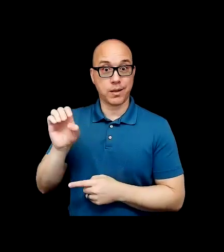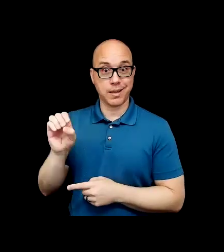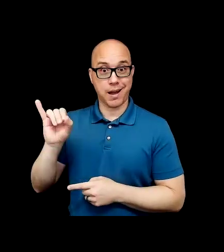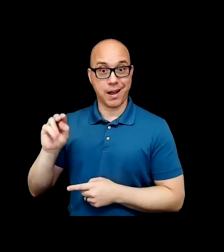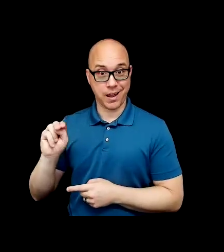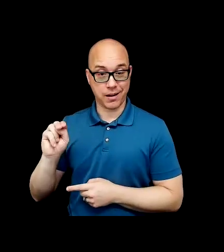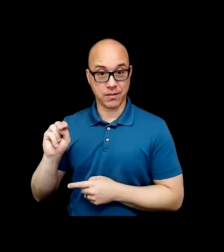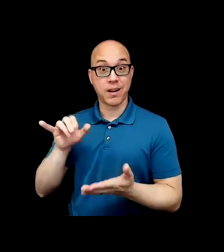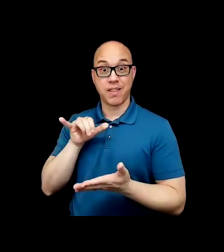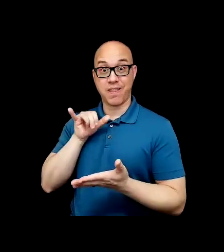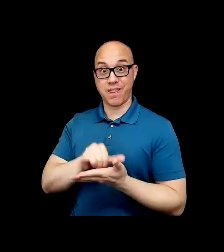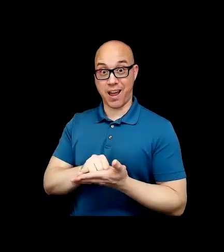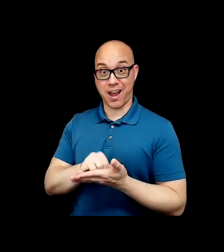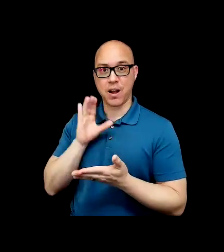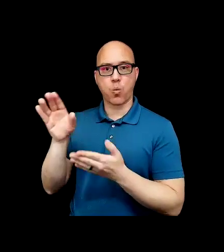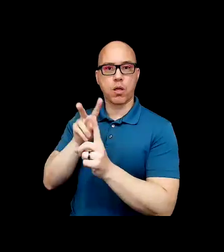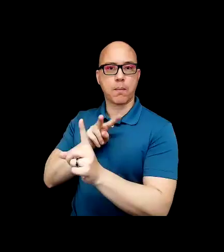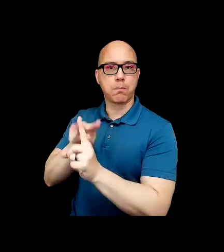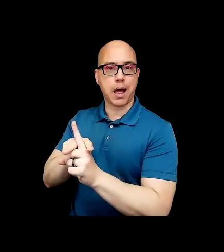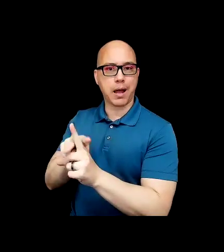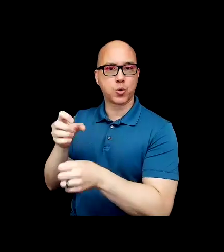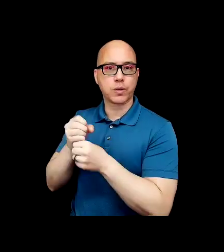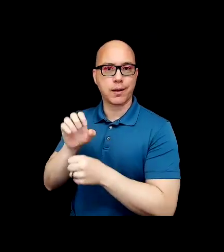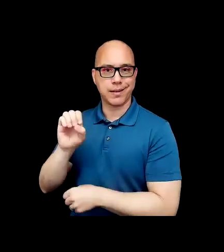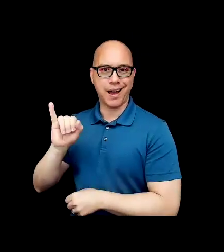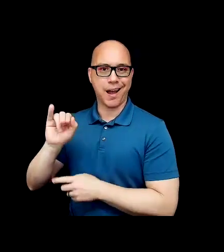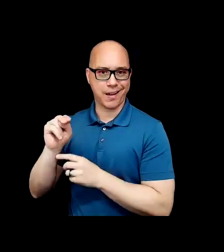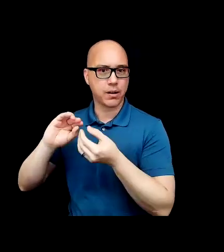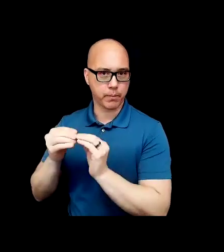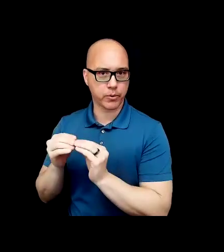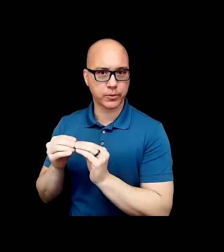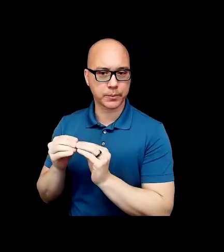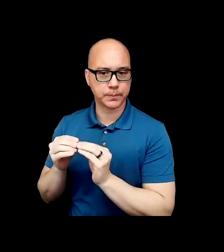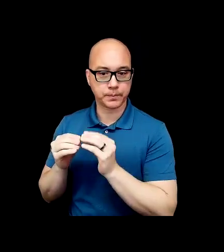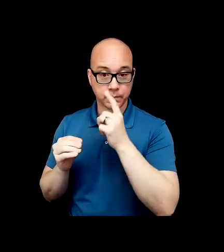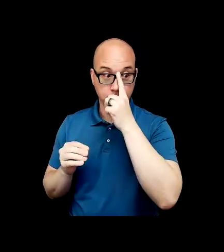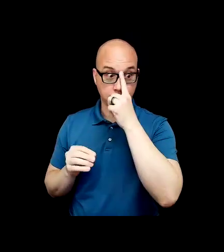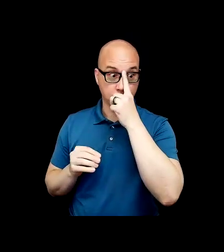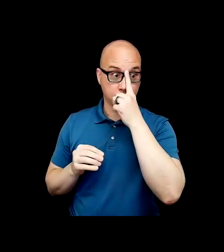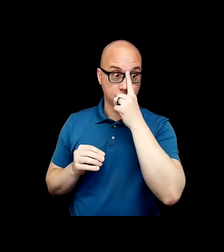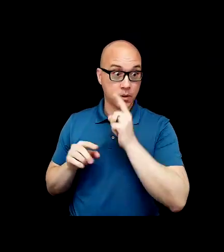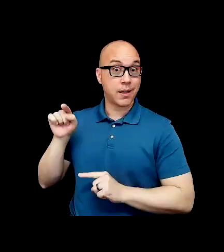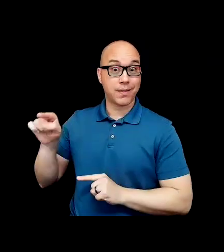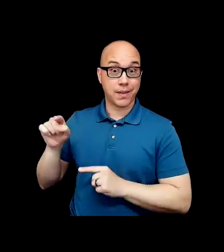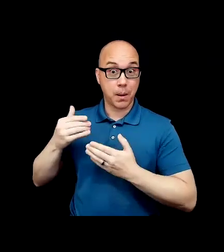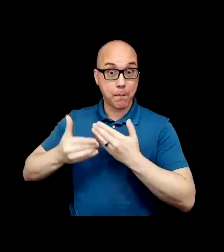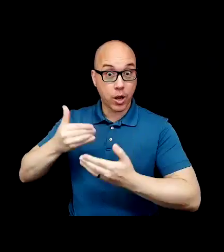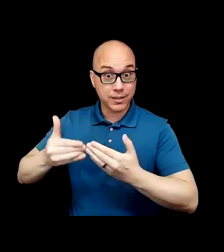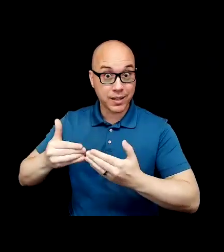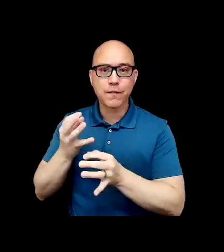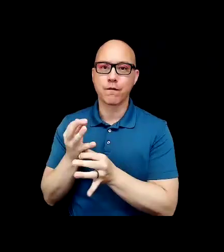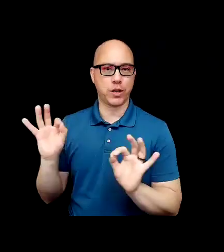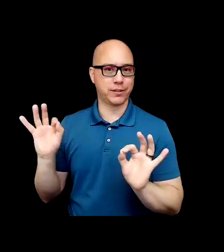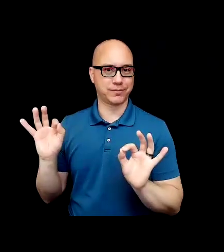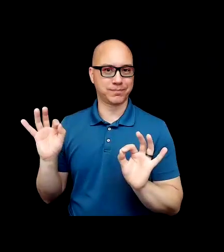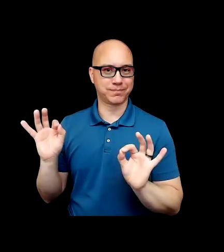to apply for your Employer Identification Number. This process is free. It should take you less than